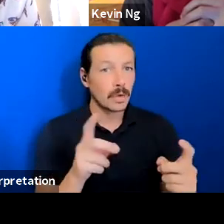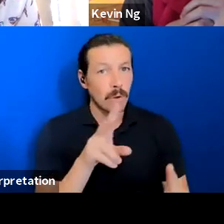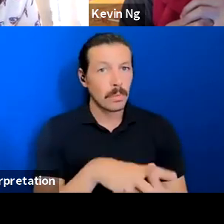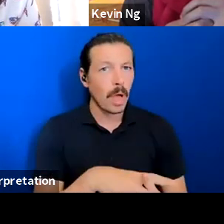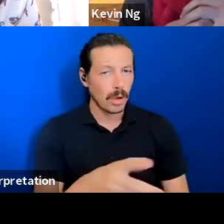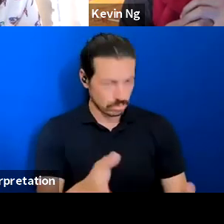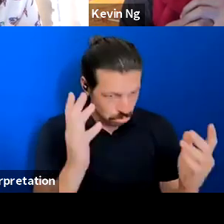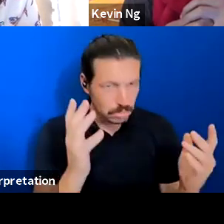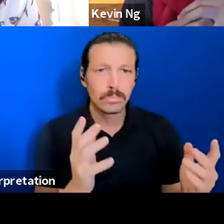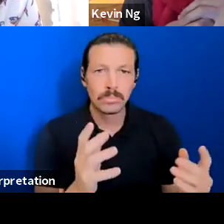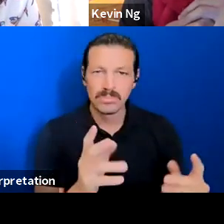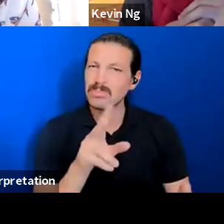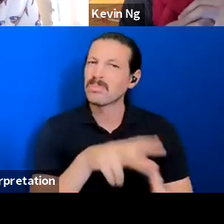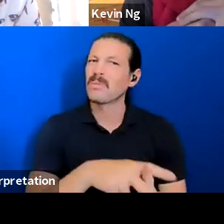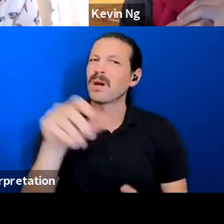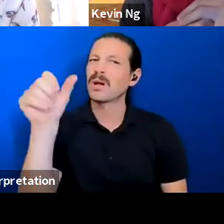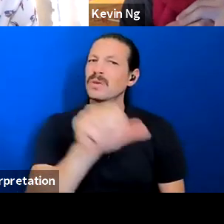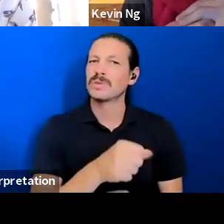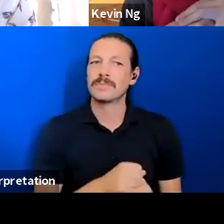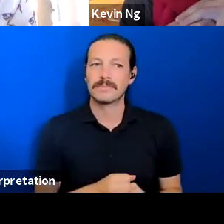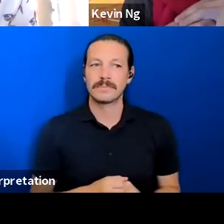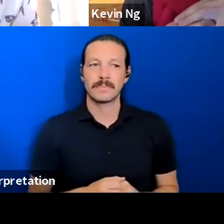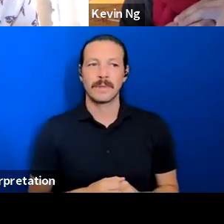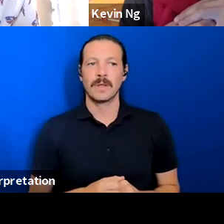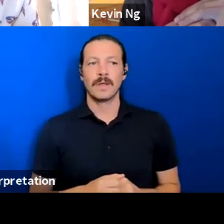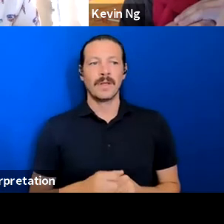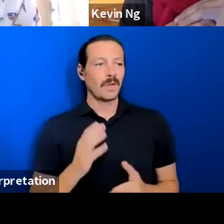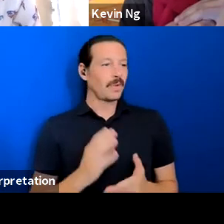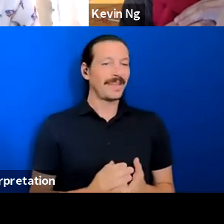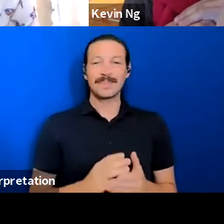It's an amazing chapter of an arts journey, you don't know where it will lead.